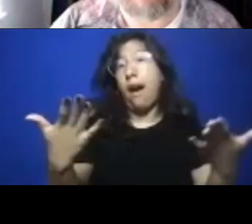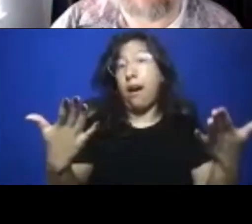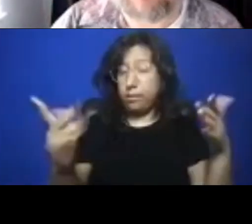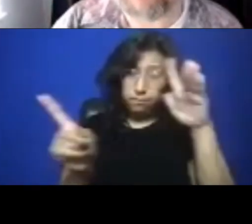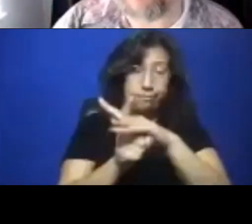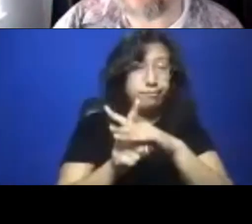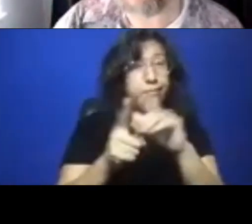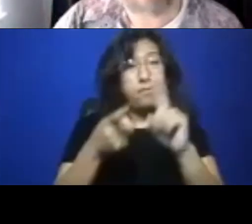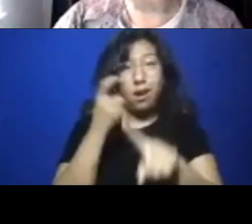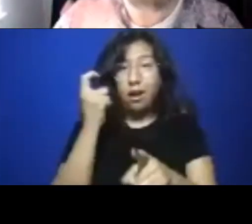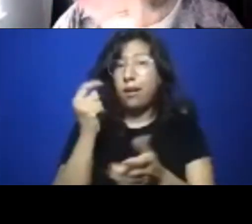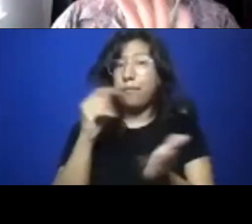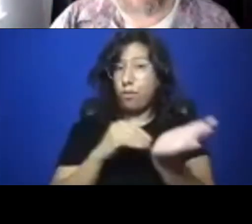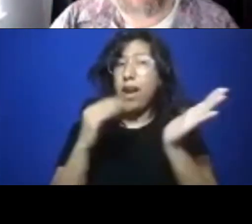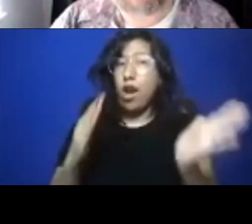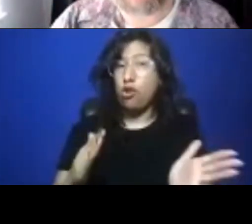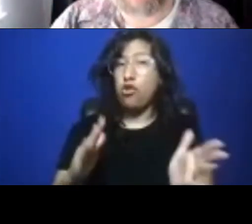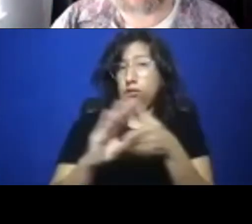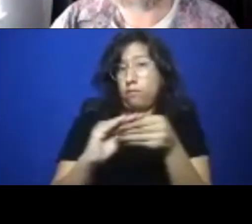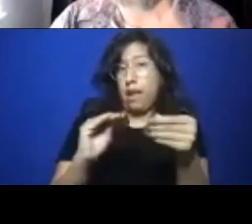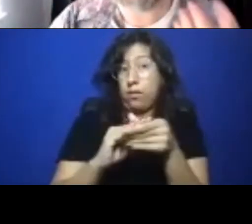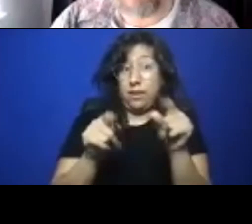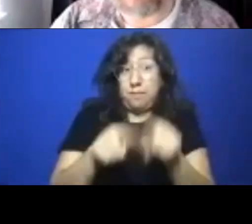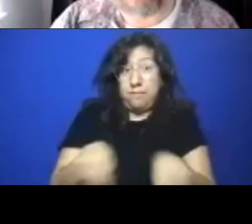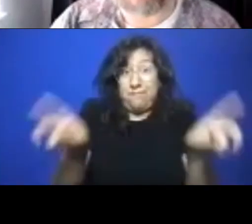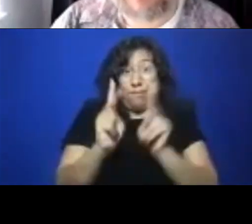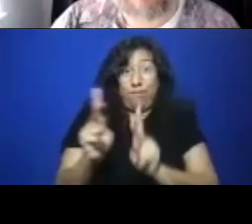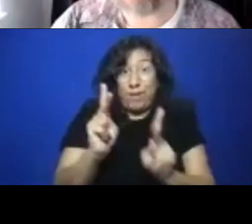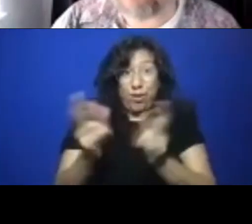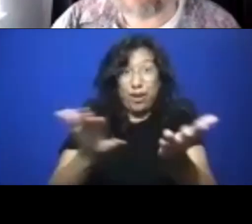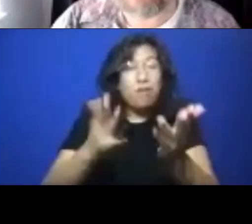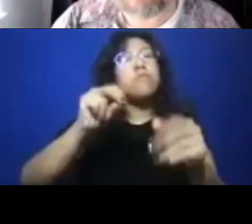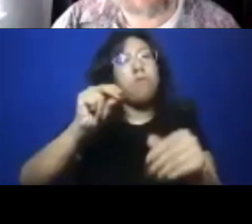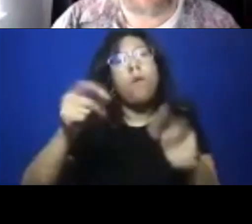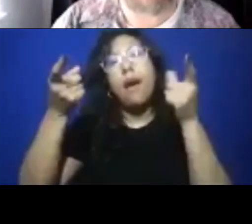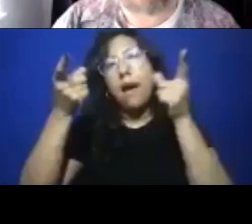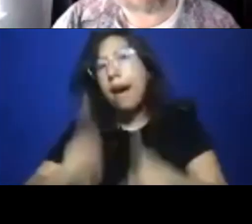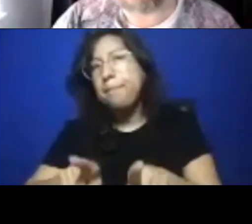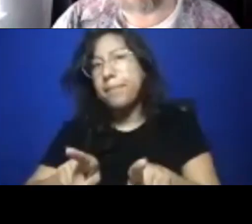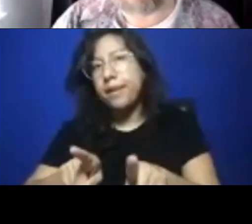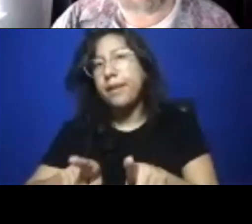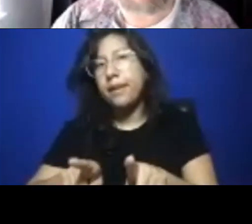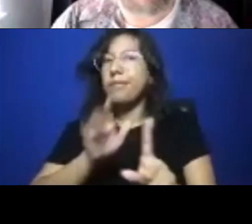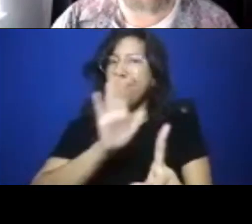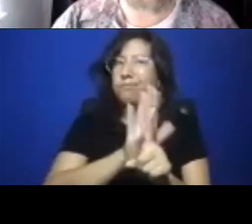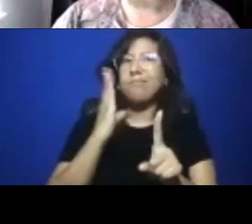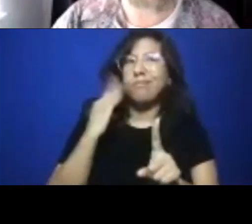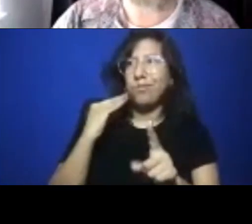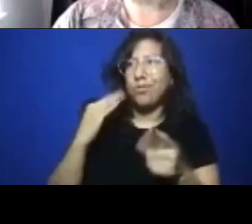of provider's mouths, none of the folks that are here. But that can happen and that can be some of the experiences that people have.